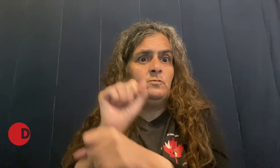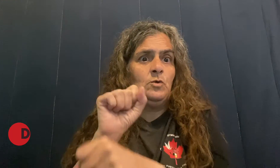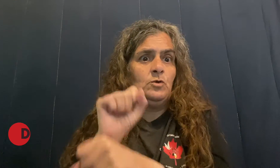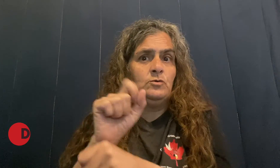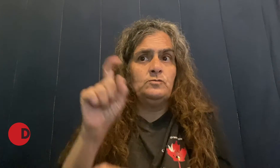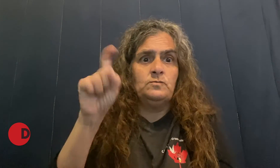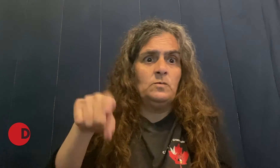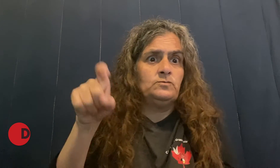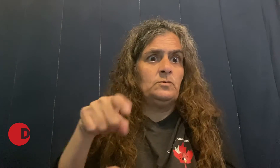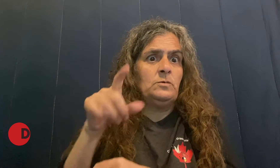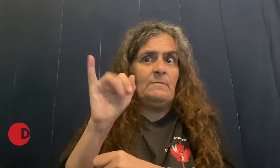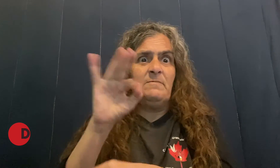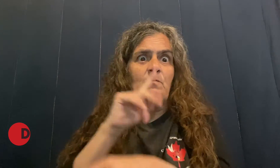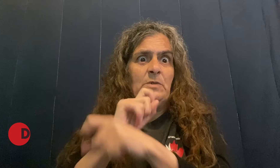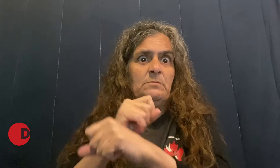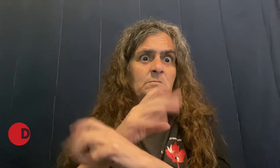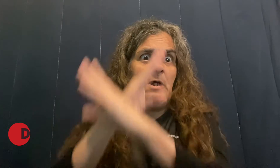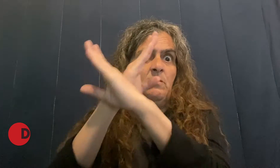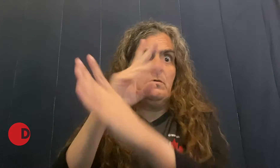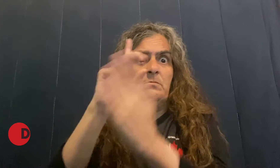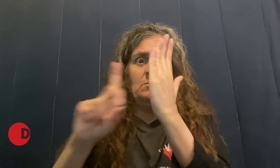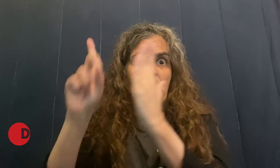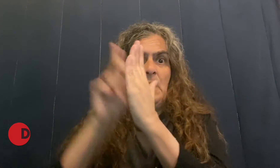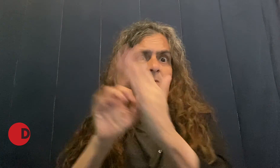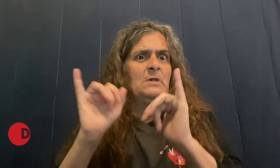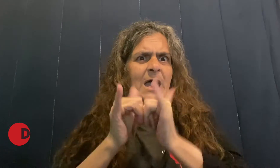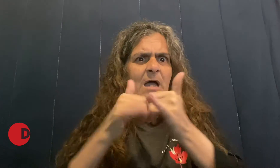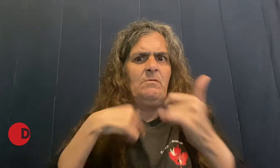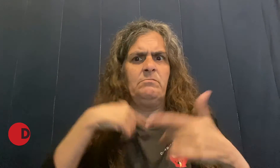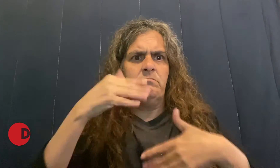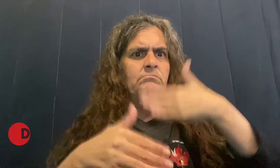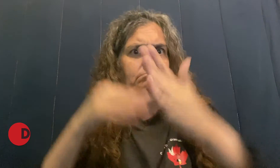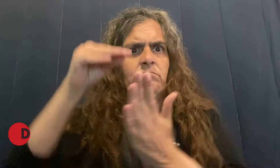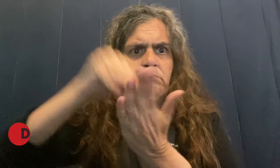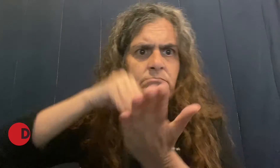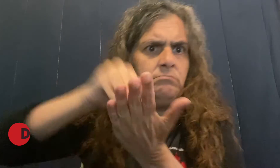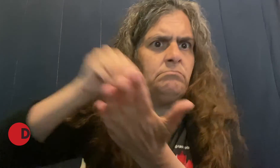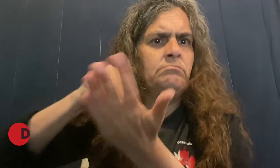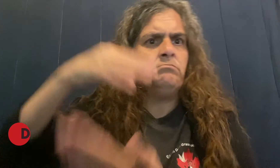how they should deal barriers and discrimination,